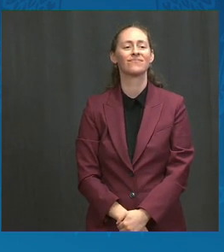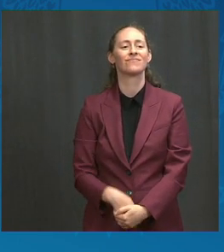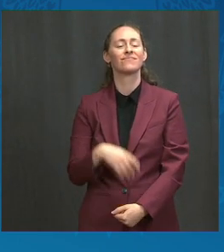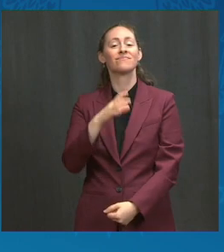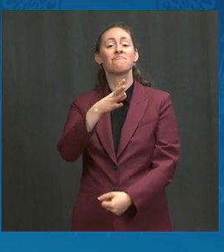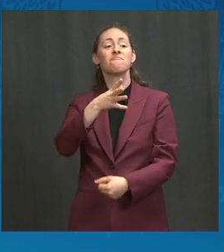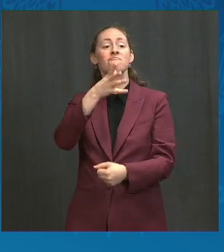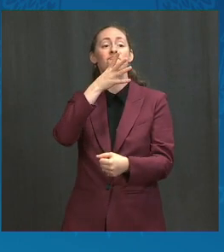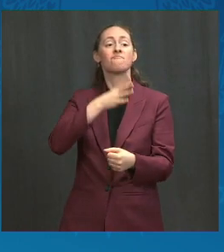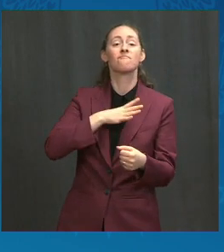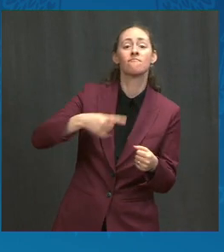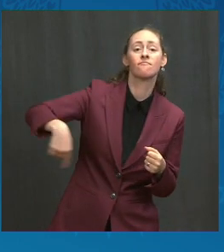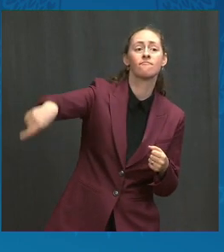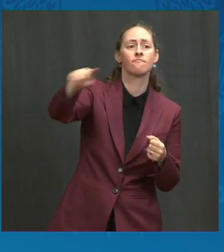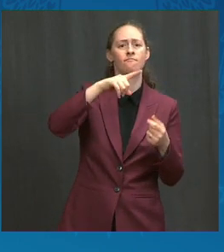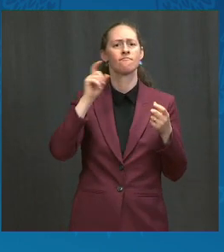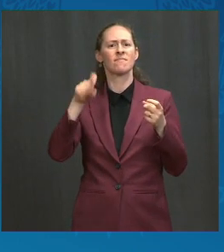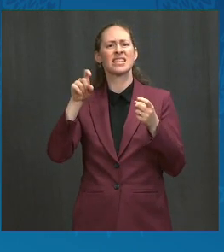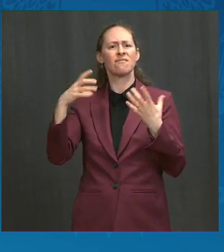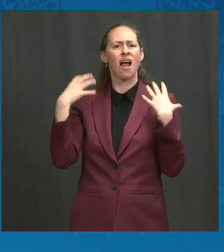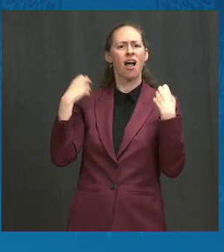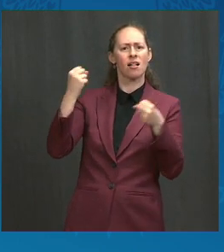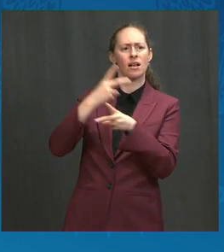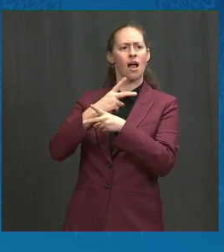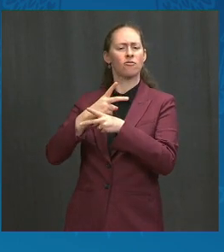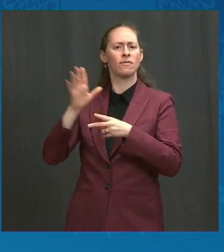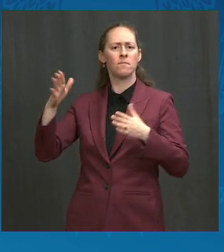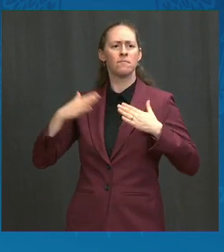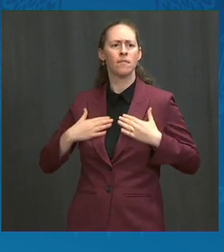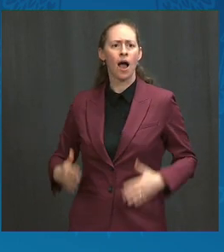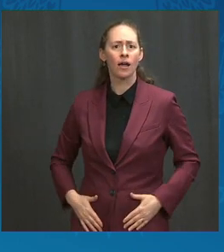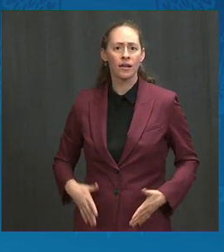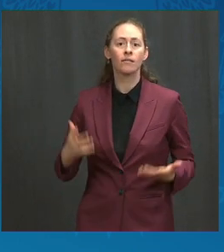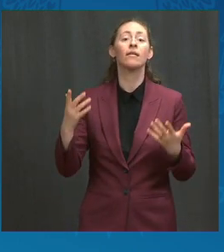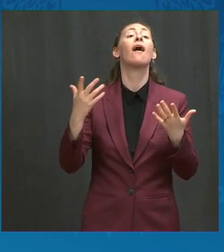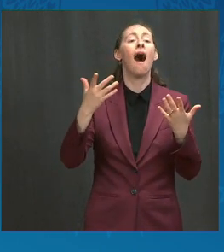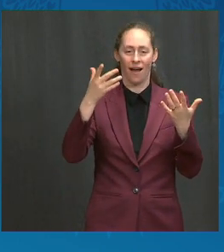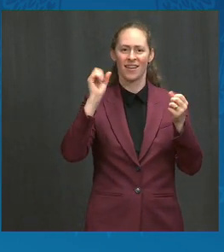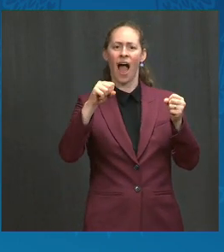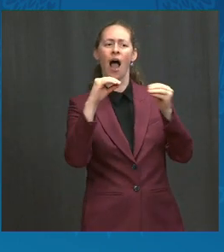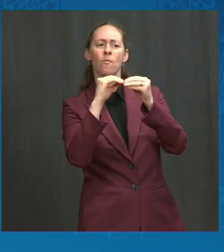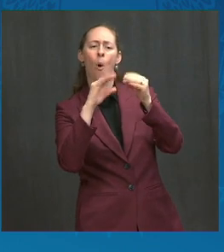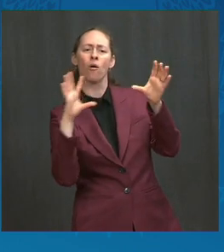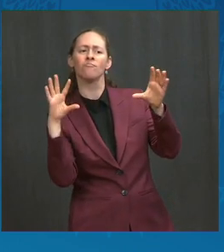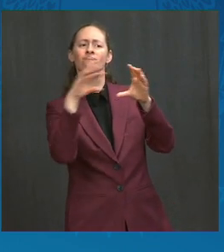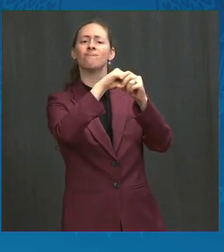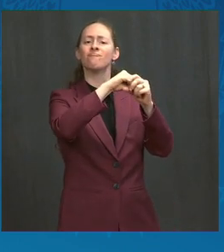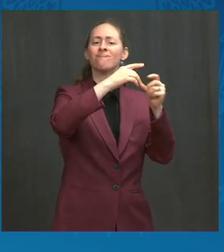to stay healthy, they can participate more fully and our democracy grows stronger.